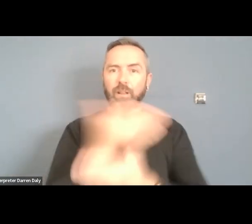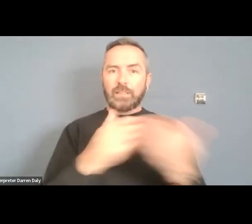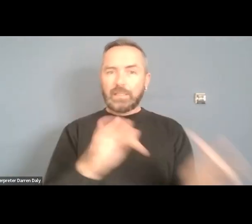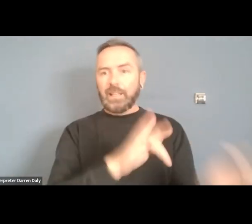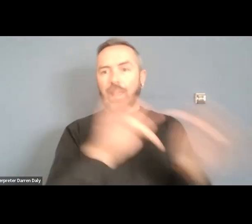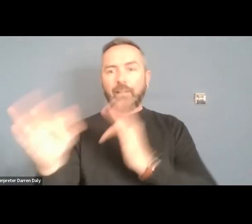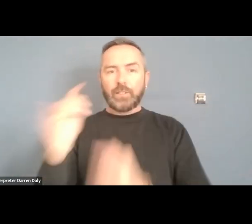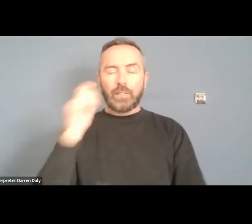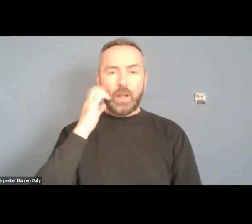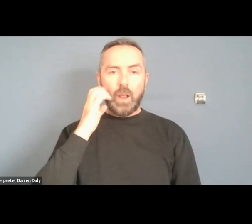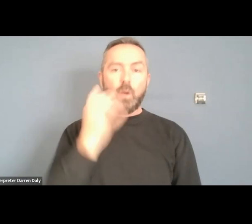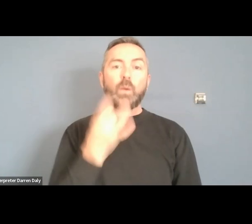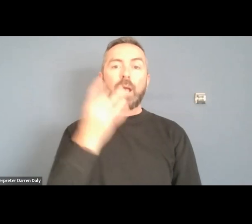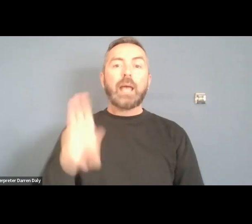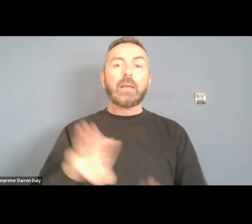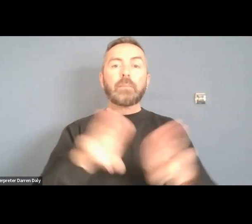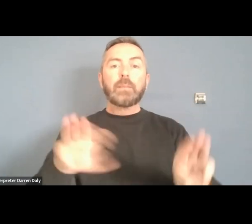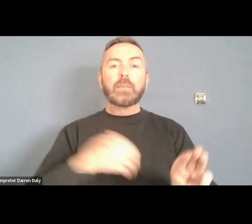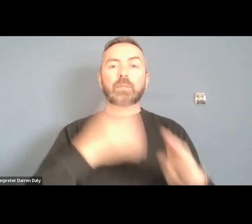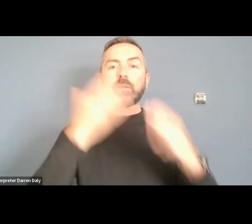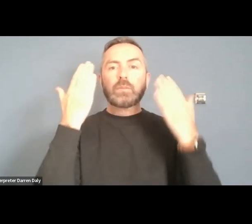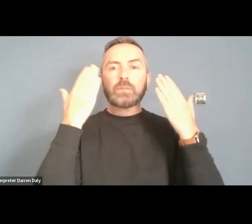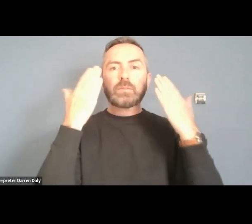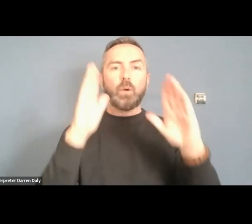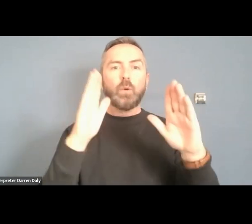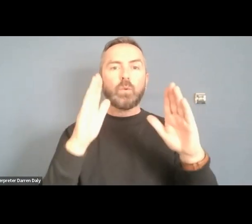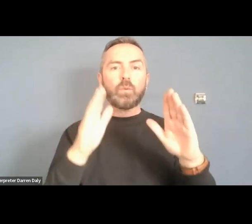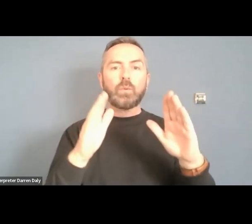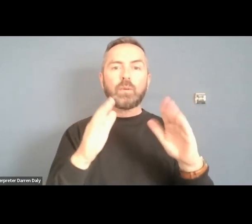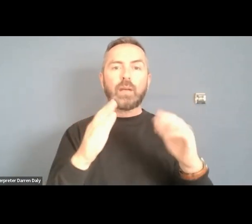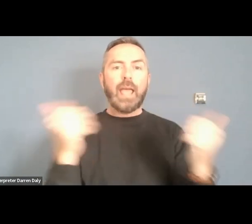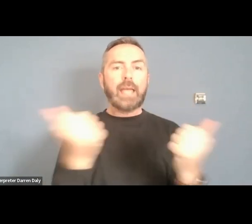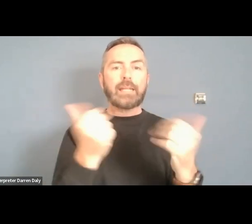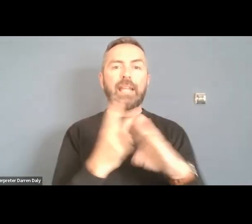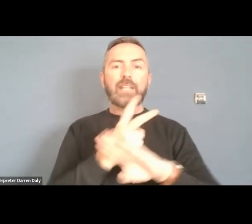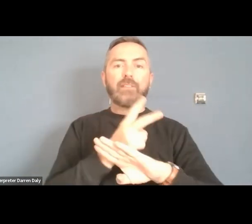We asked people to indicate interventions they felt might help improve